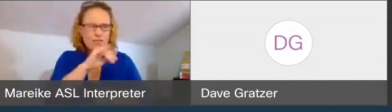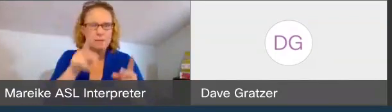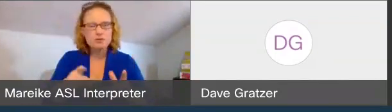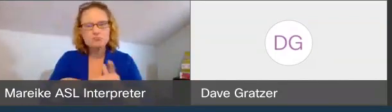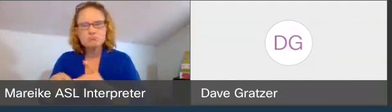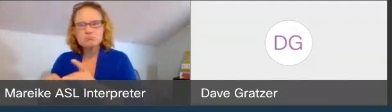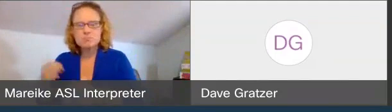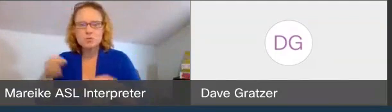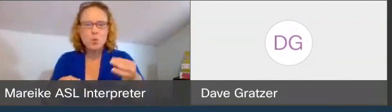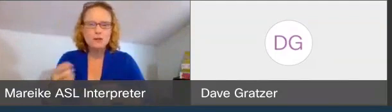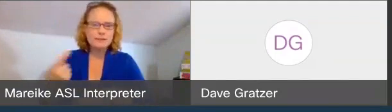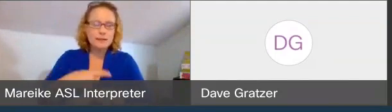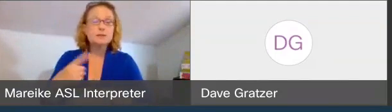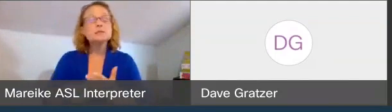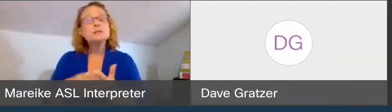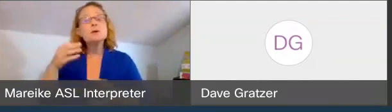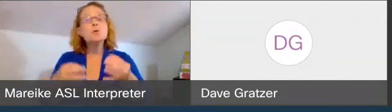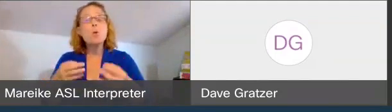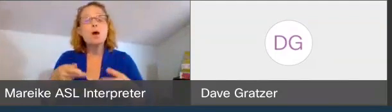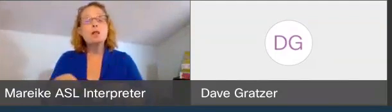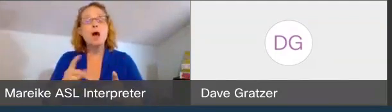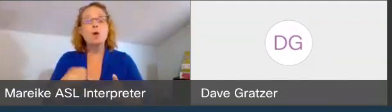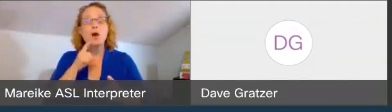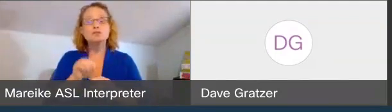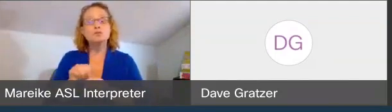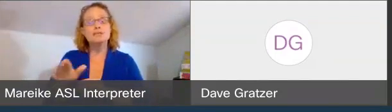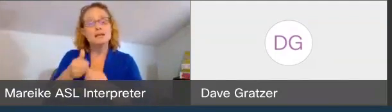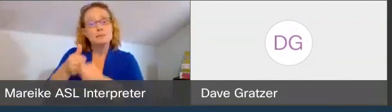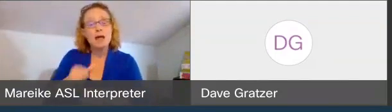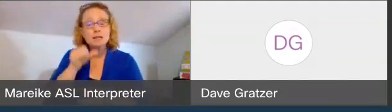Sometimes the courts will let us send compliance letters saying that they're still meeting with